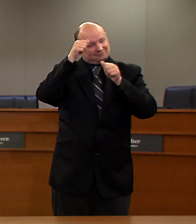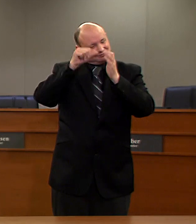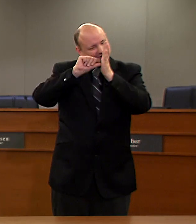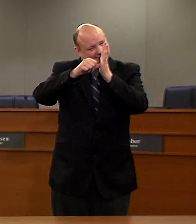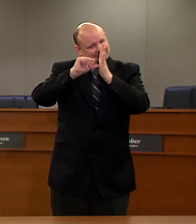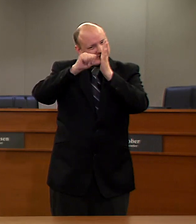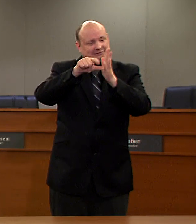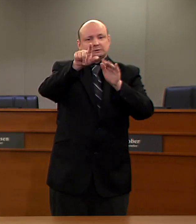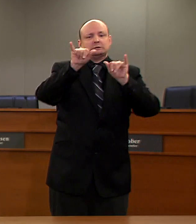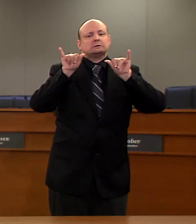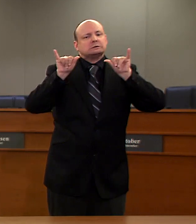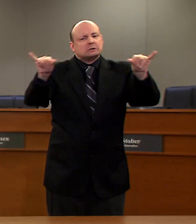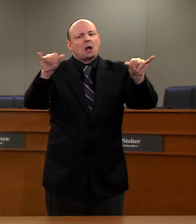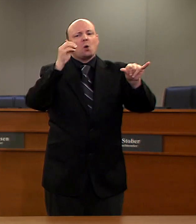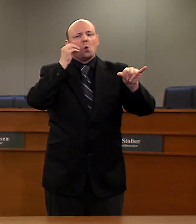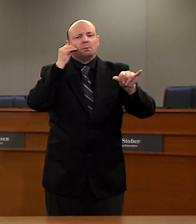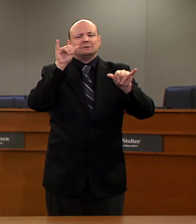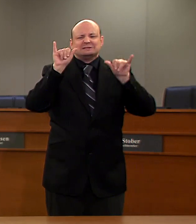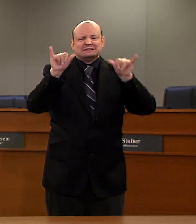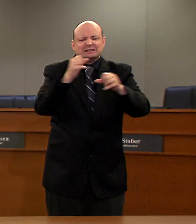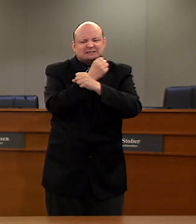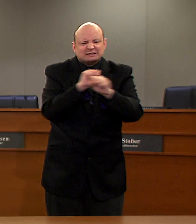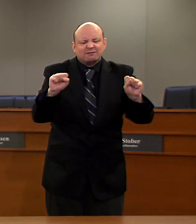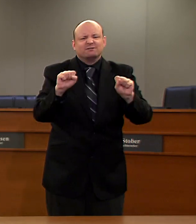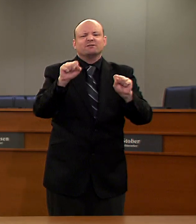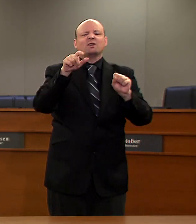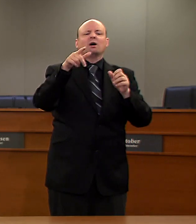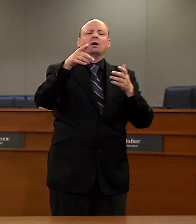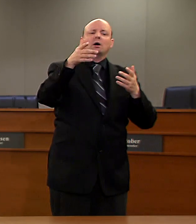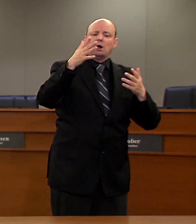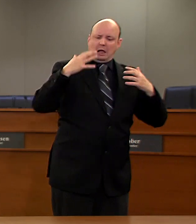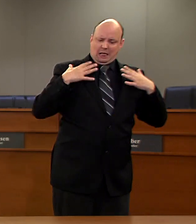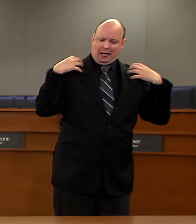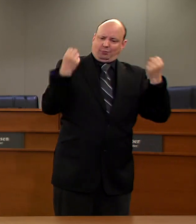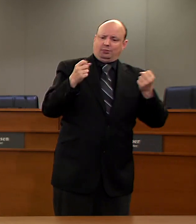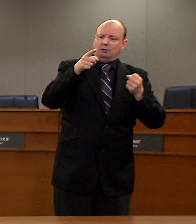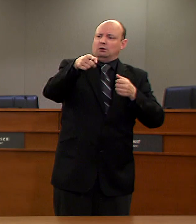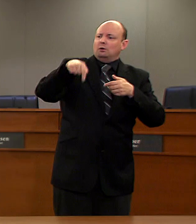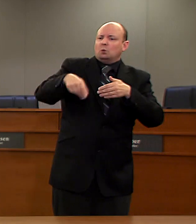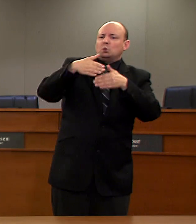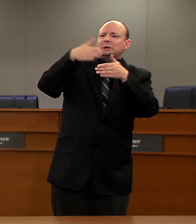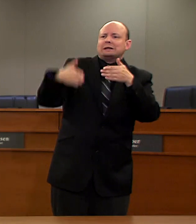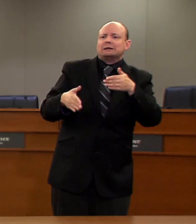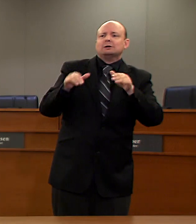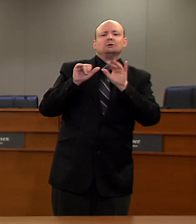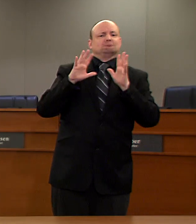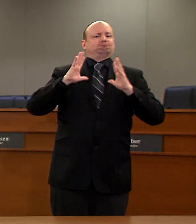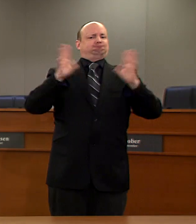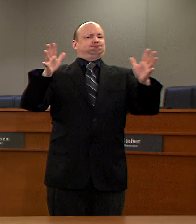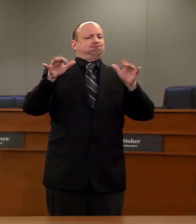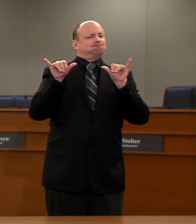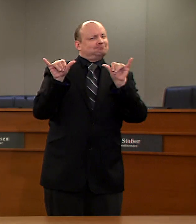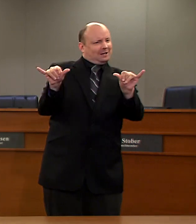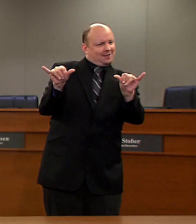Please stay safe and healthy this weekend. We care about you and our entire community.